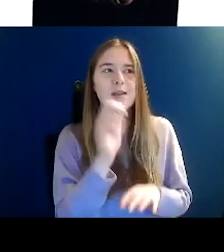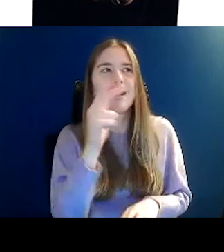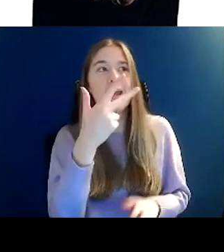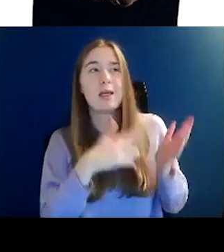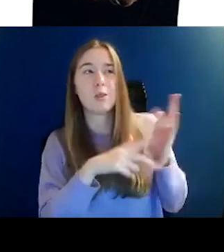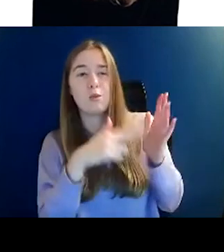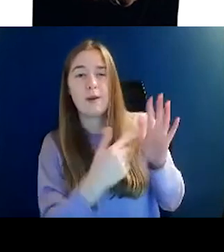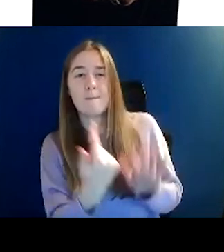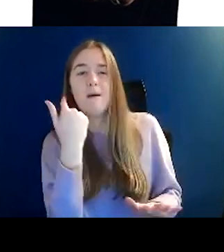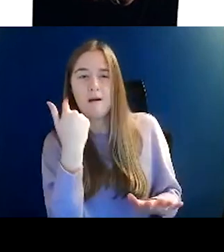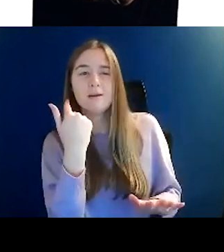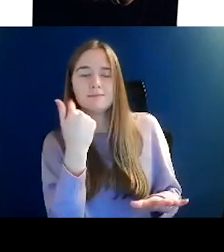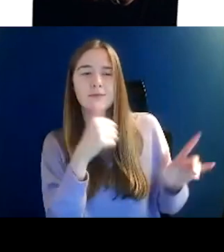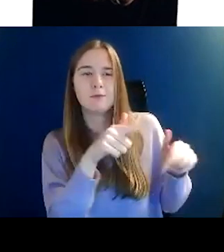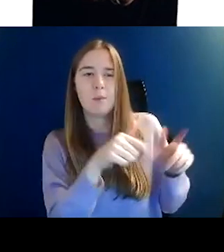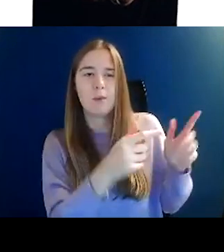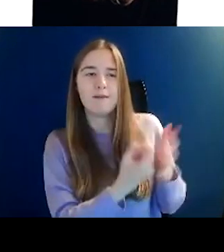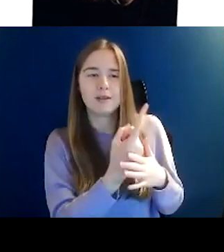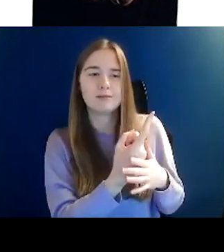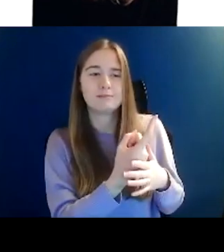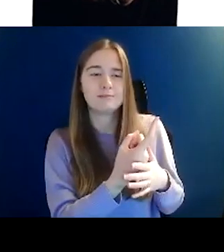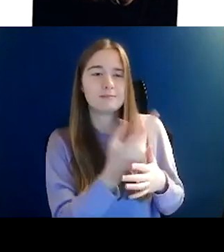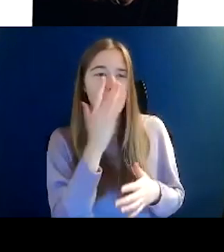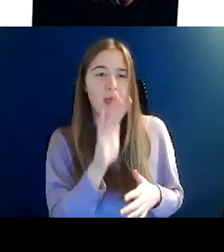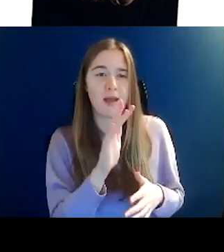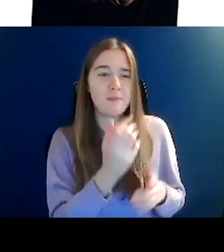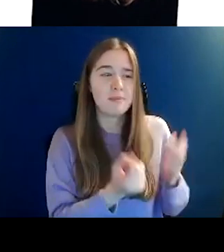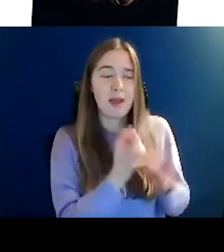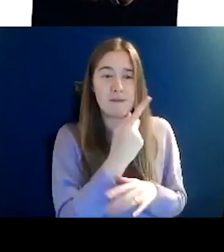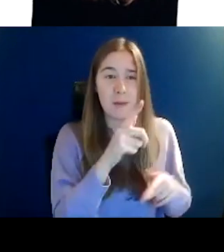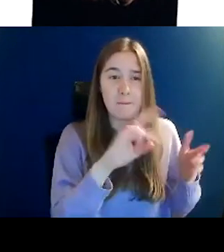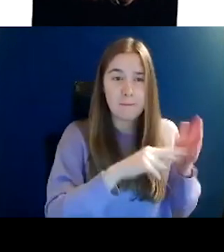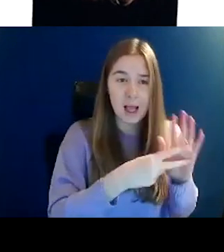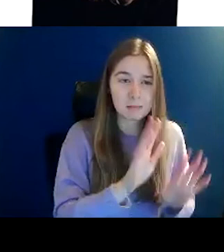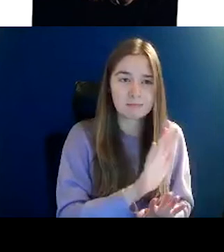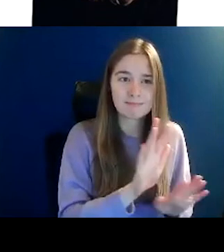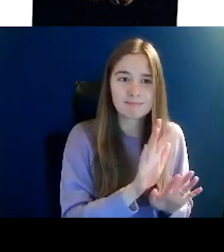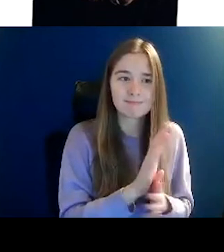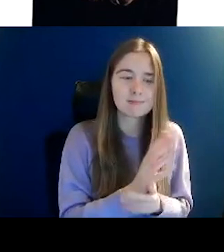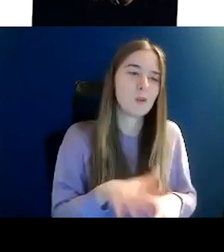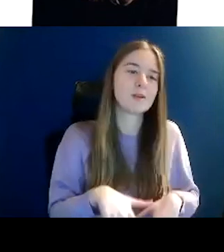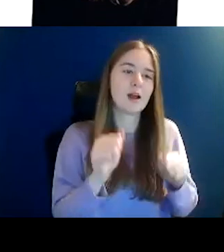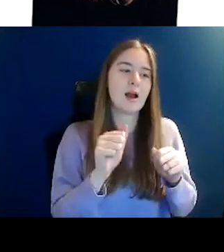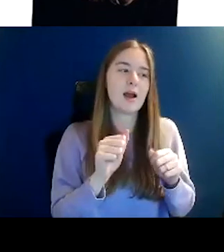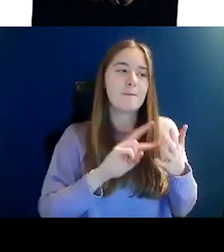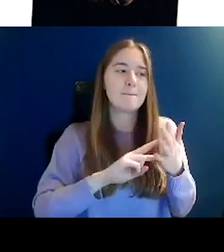and I'm not gonna lie, we didn't have that event planned until the first, we started planning on the 1st of November.